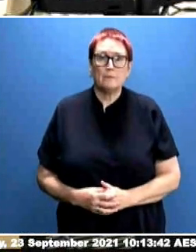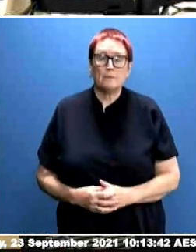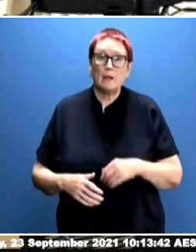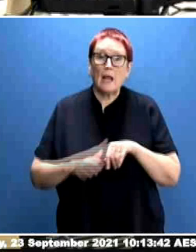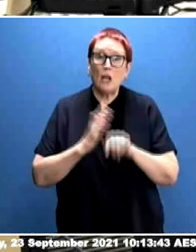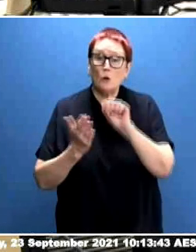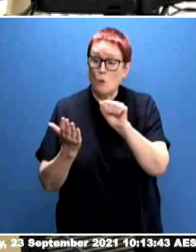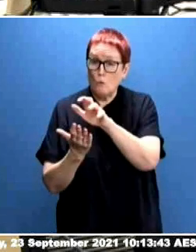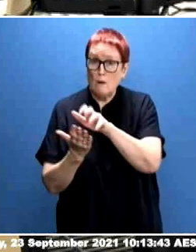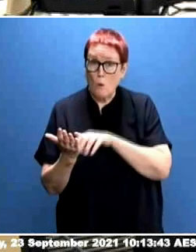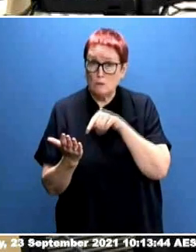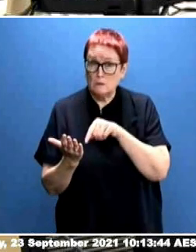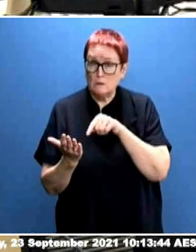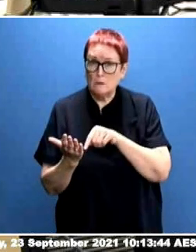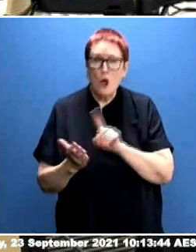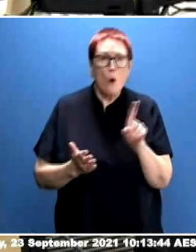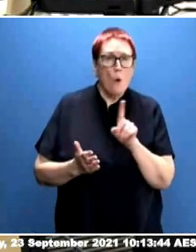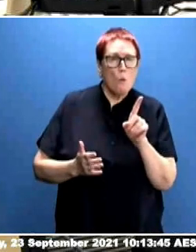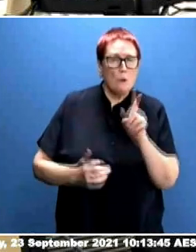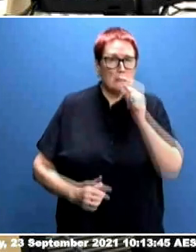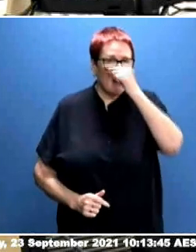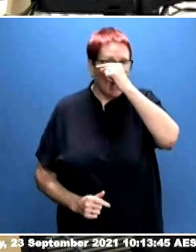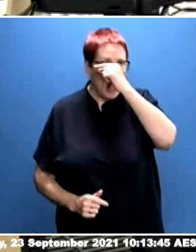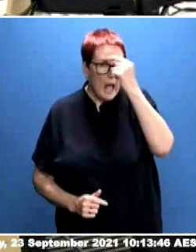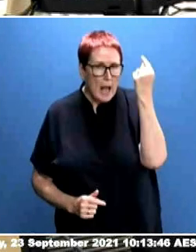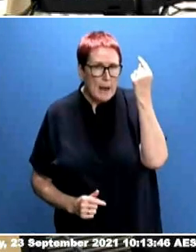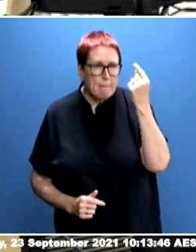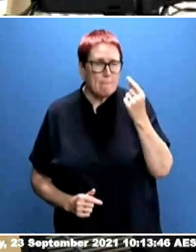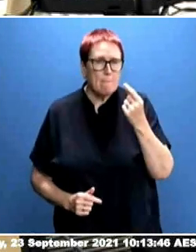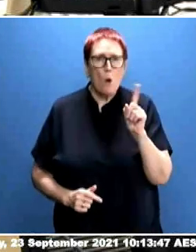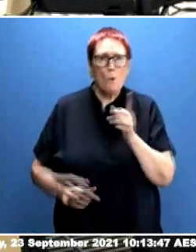is what the rationale or what the intended goal is